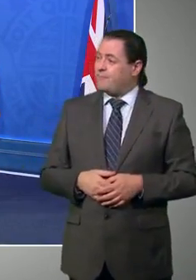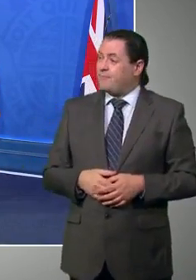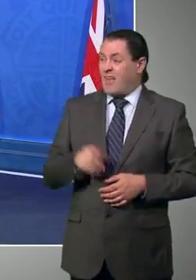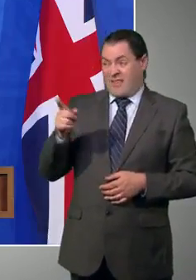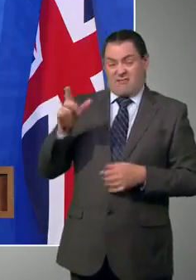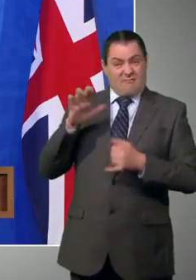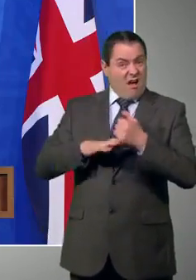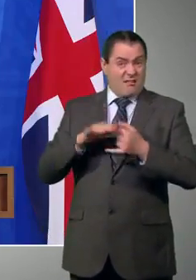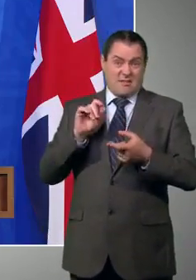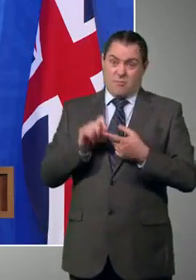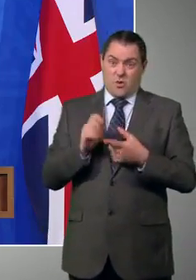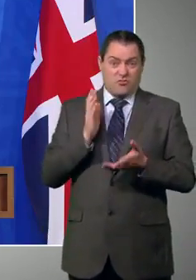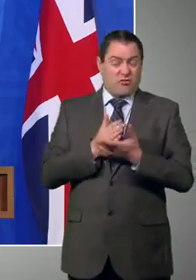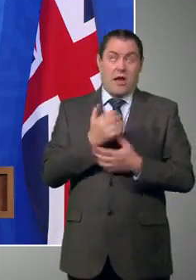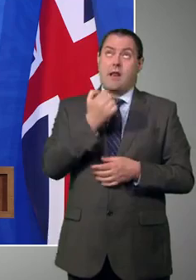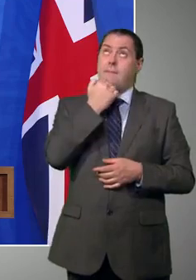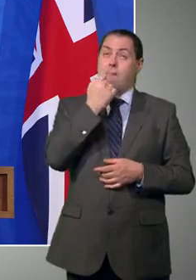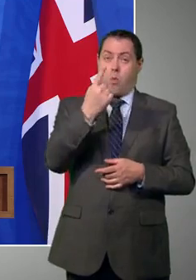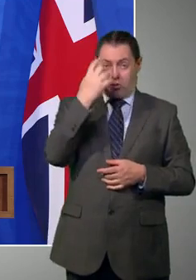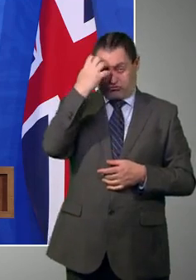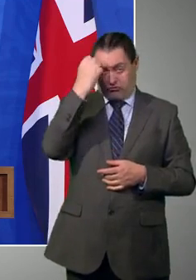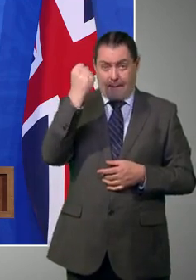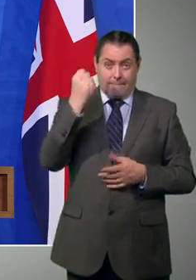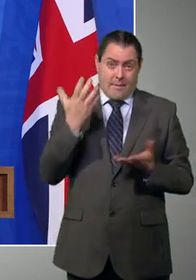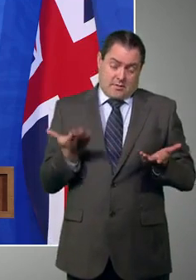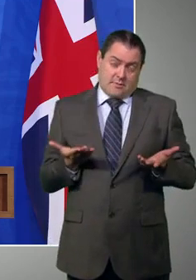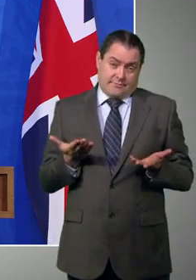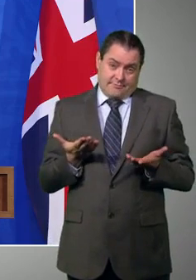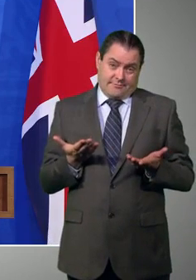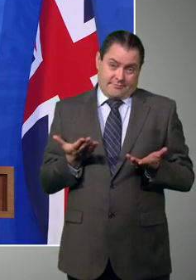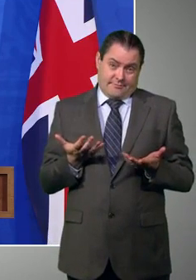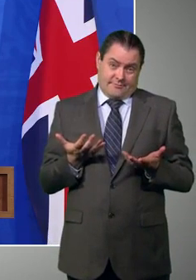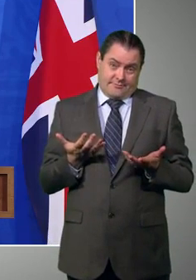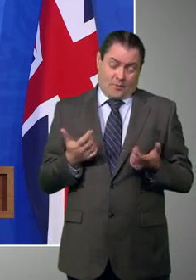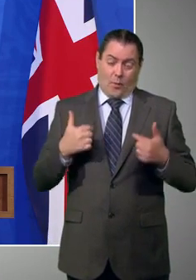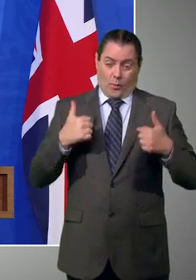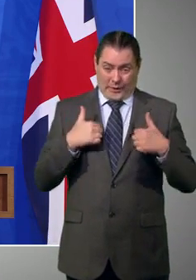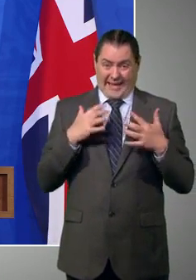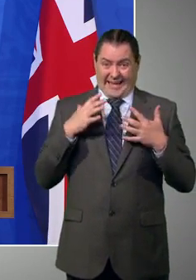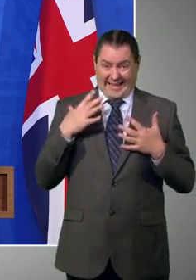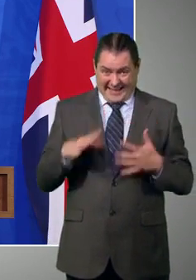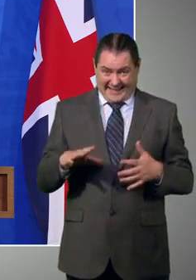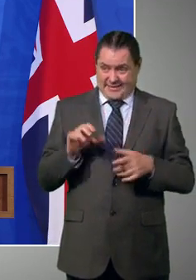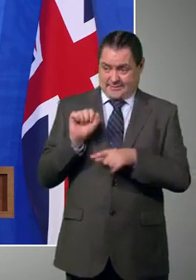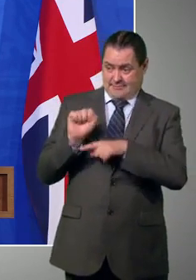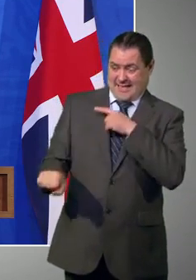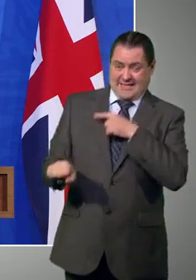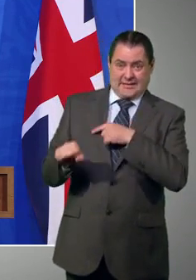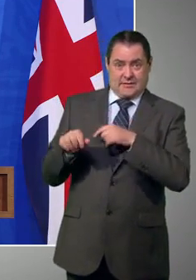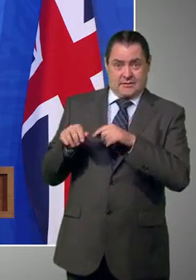absolutely critical one for the country, which is we are in a race between the virus and this vaccine the vaccine is